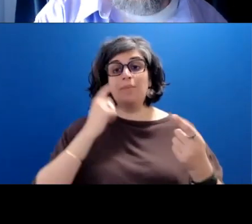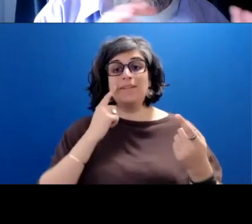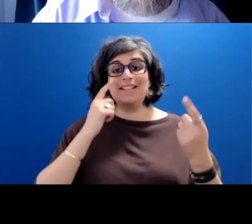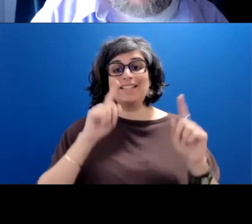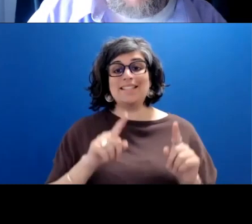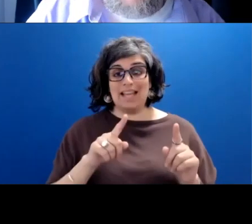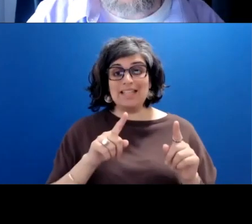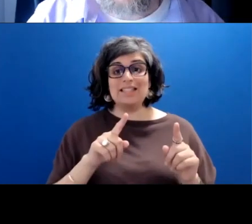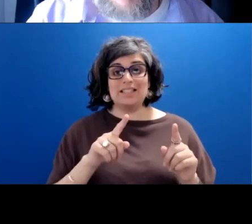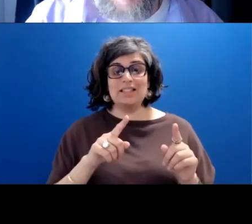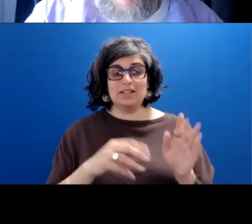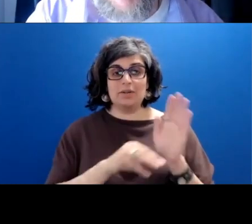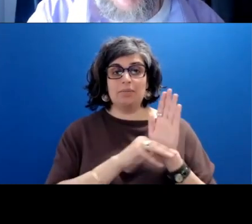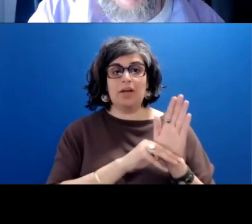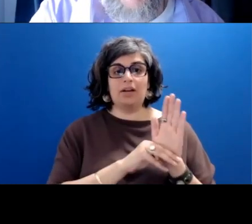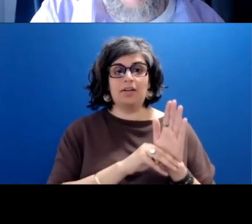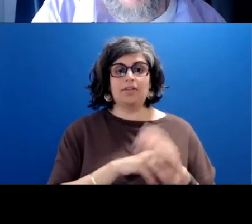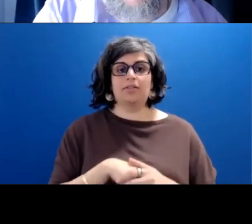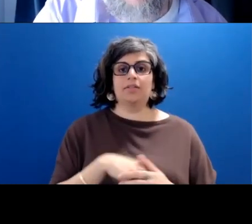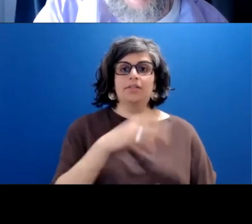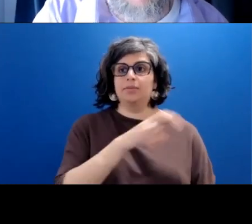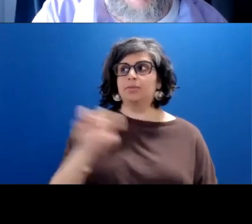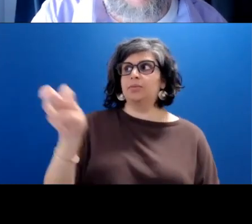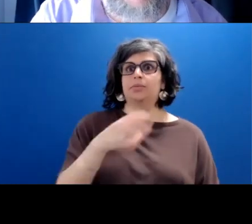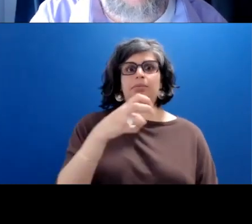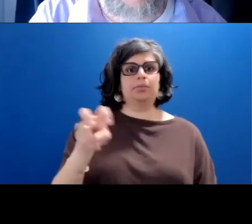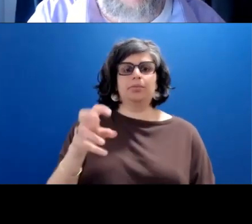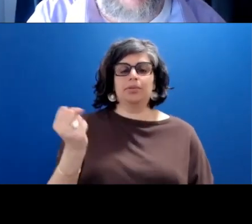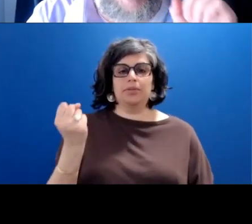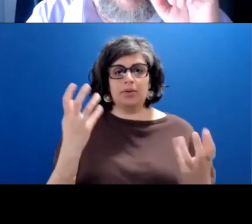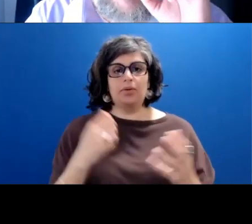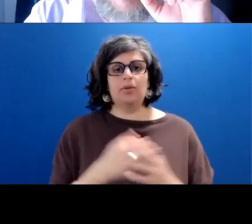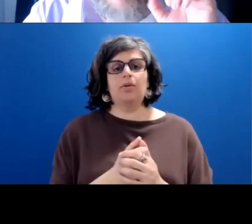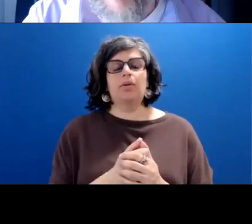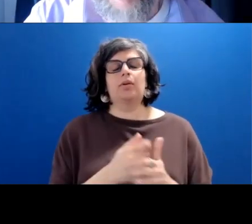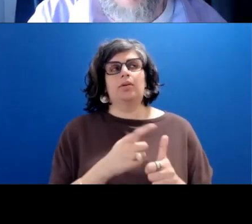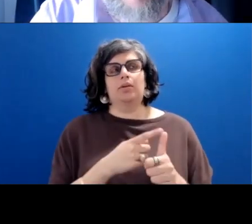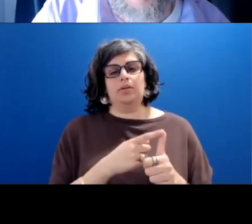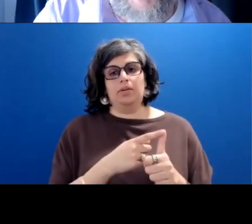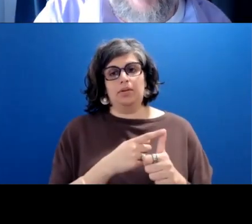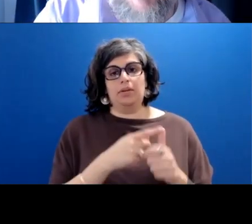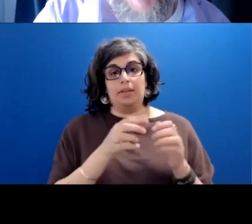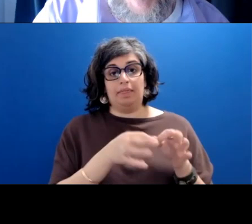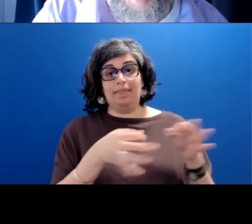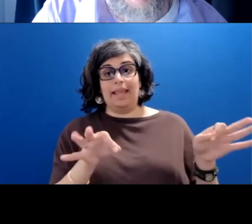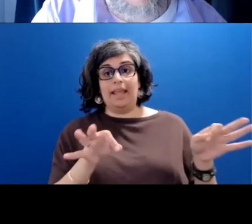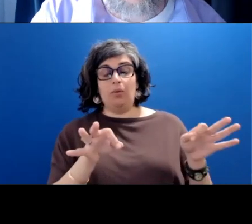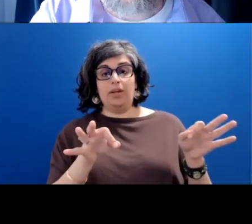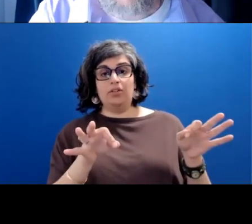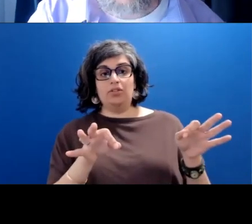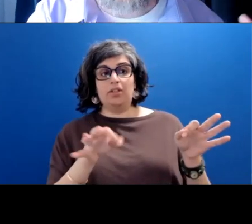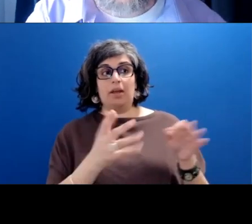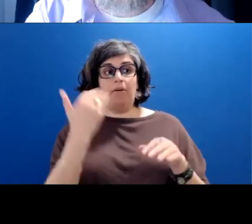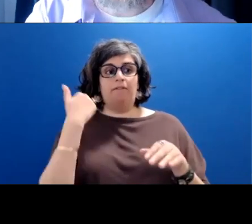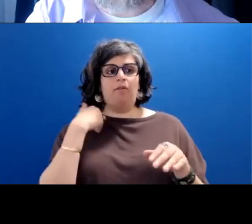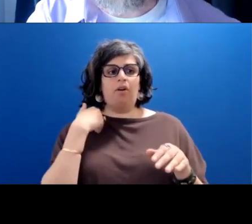There have been multiple shifts in a lot of different things. So some of it has been a shift in language that was pathologizing. So again, like I mentioned,